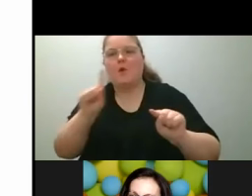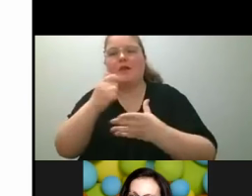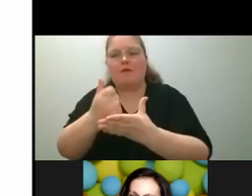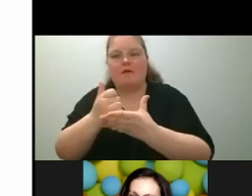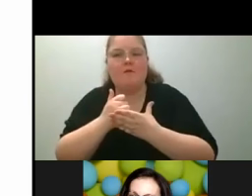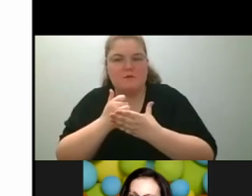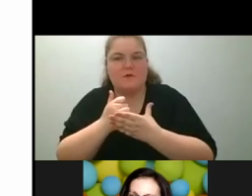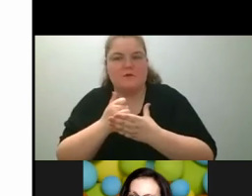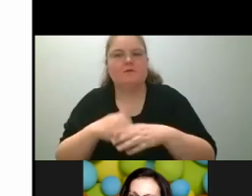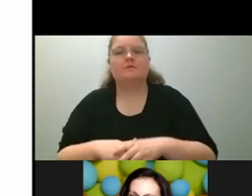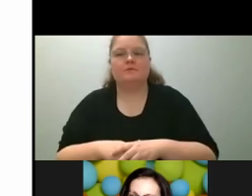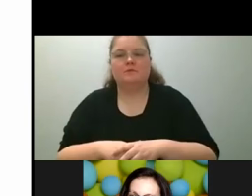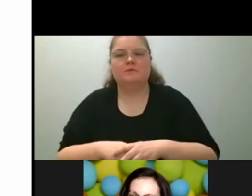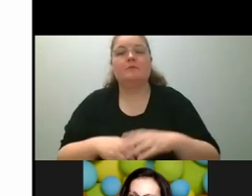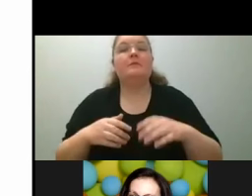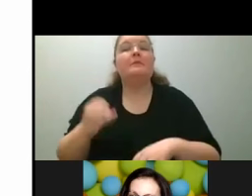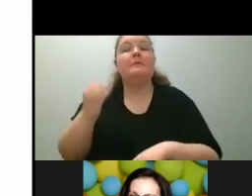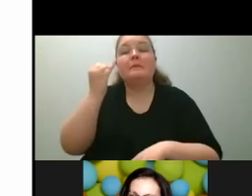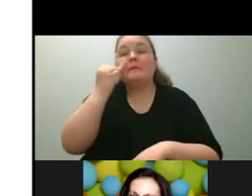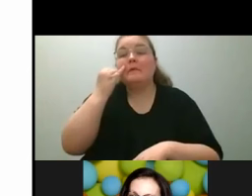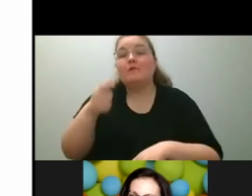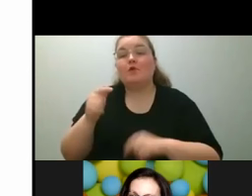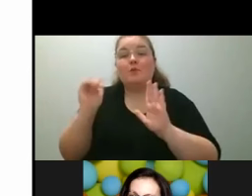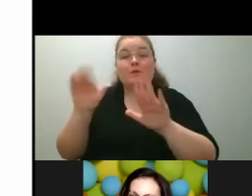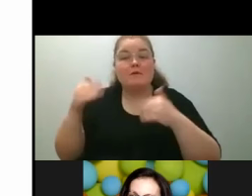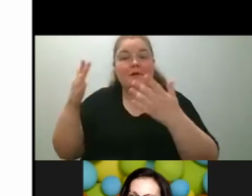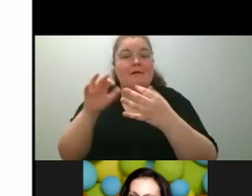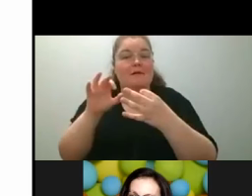Likewise, when you're providing feedback, if you're working in a Word document